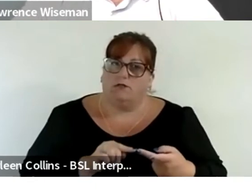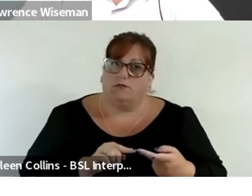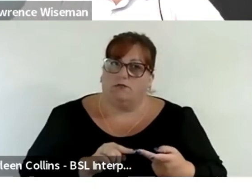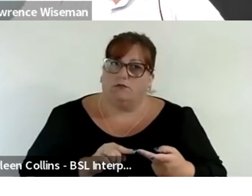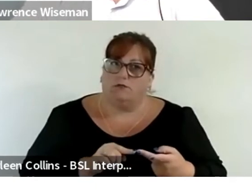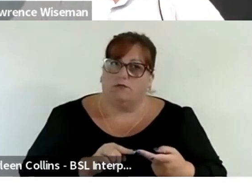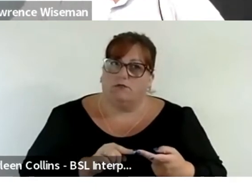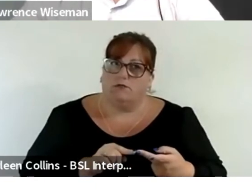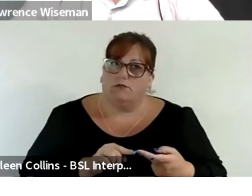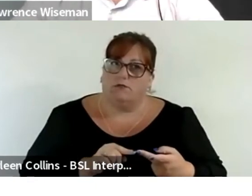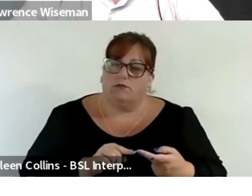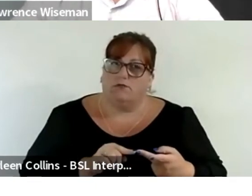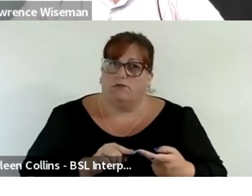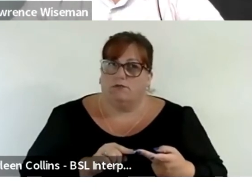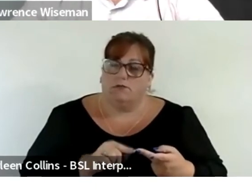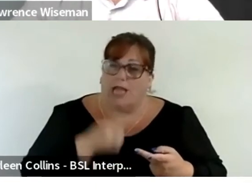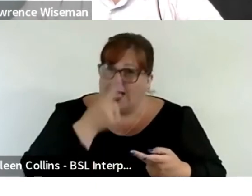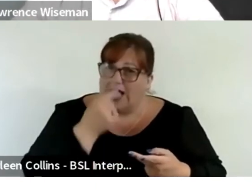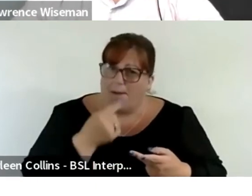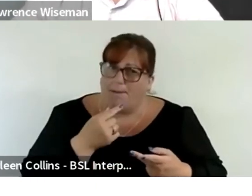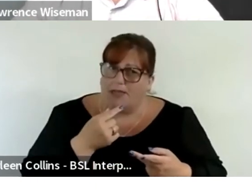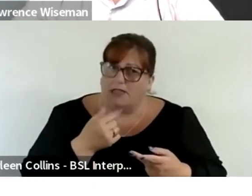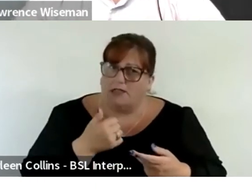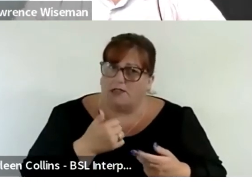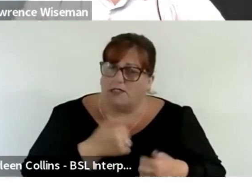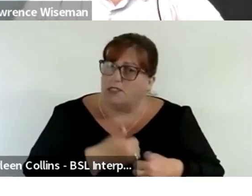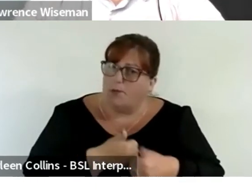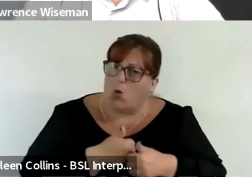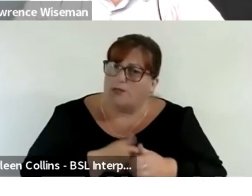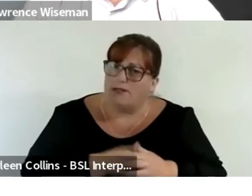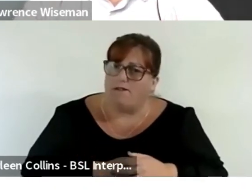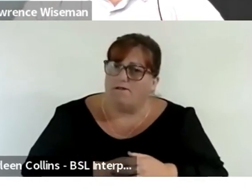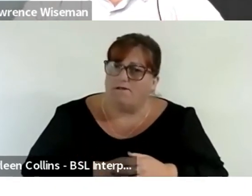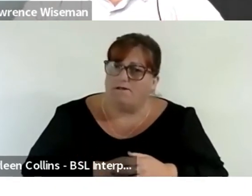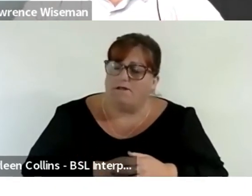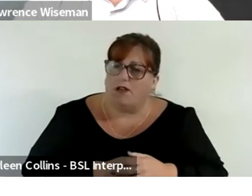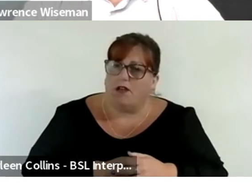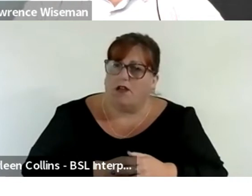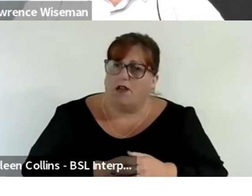I think choosing a workplace, choosing an environment on the basis of that,